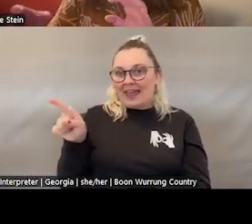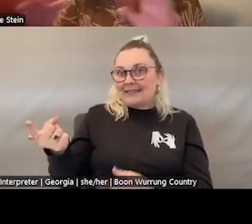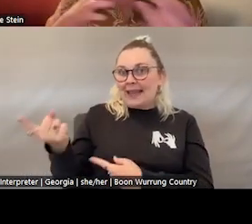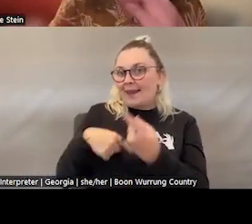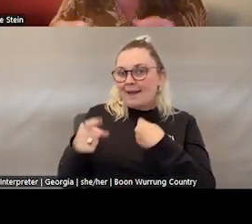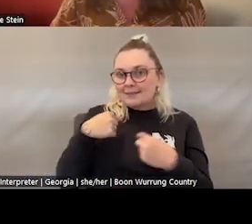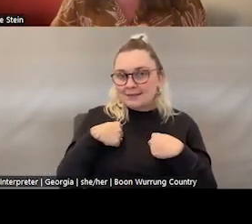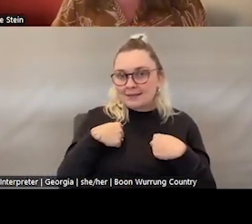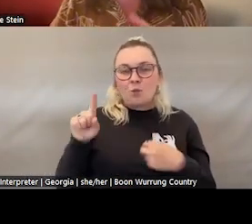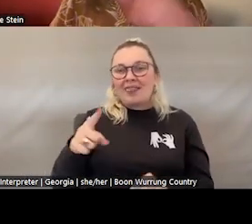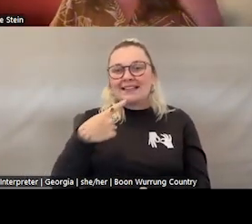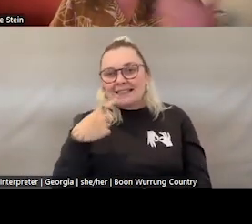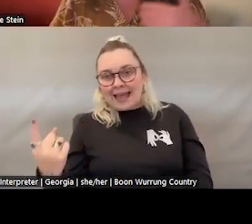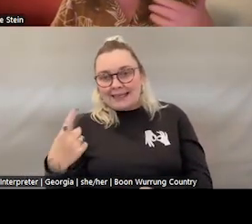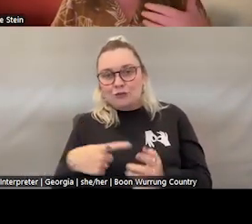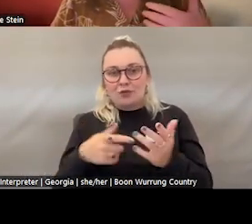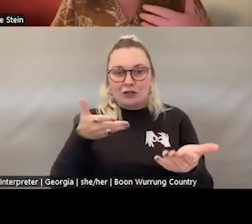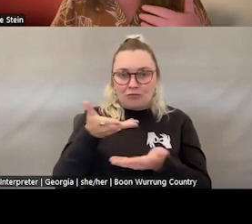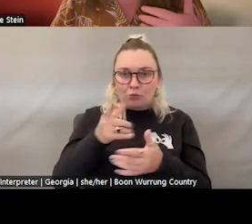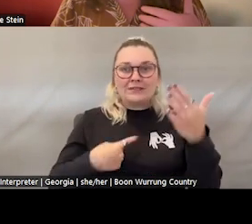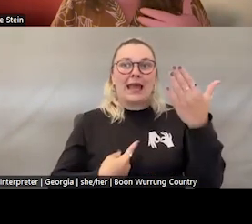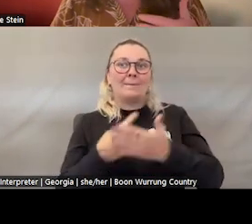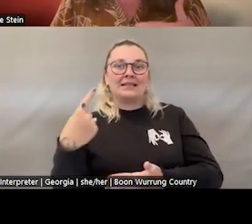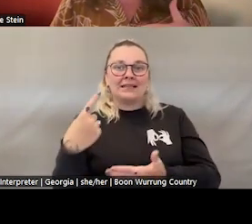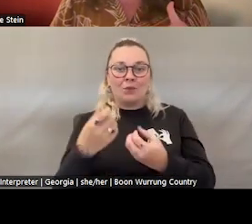what are they saying to the interaction and what is happening in that interaction?